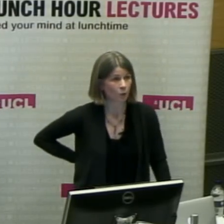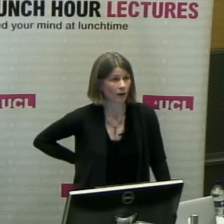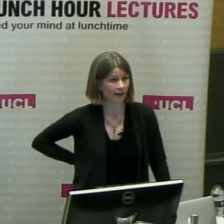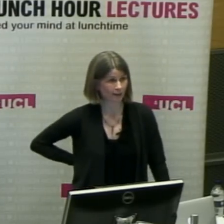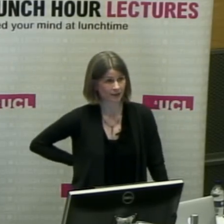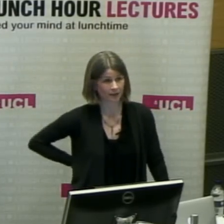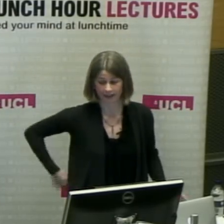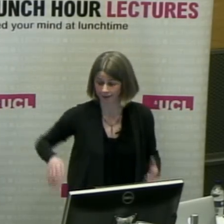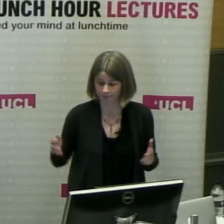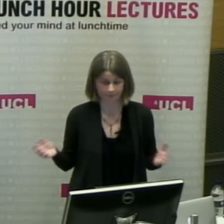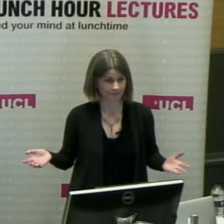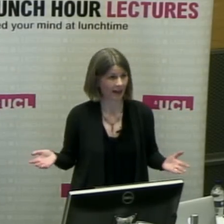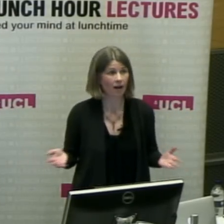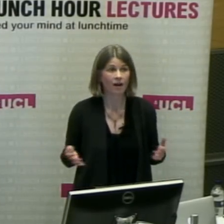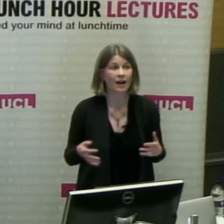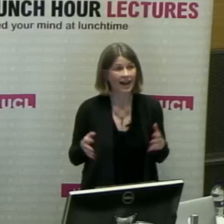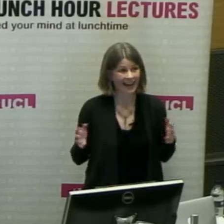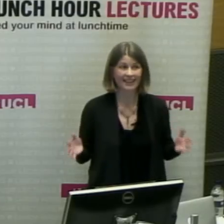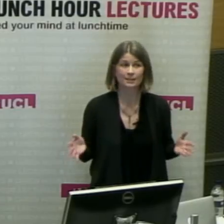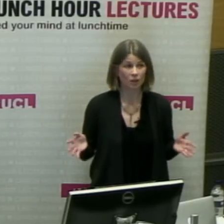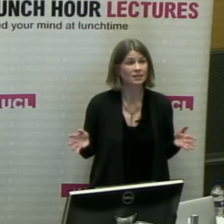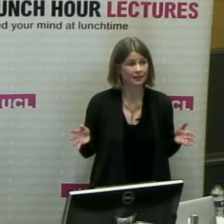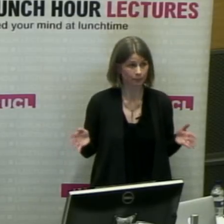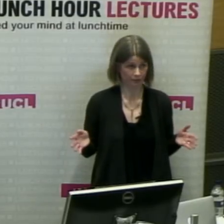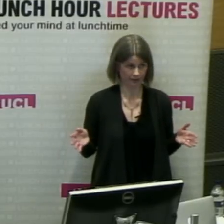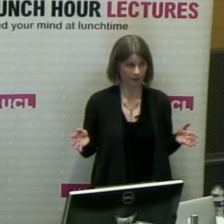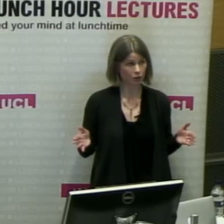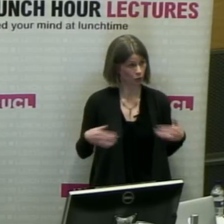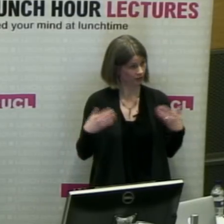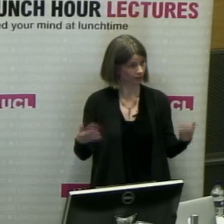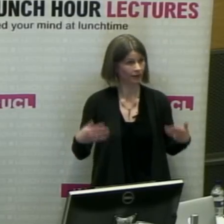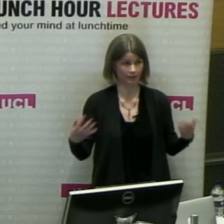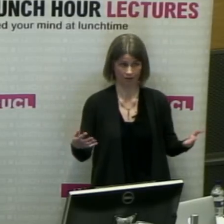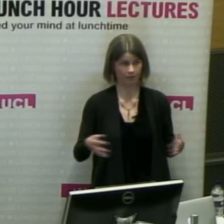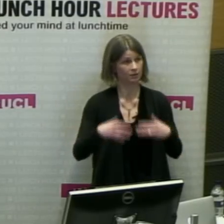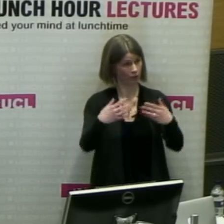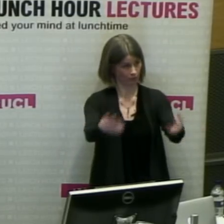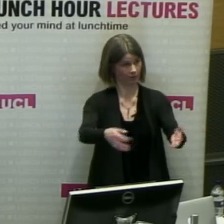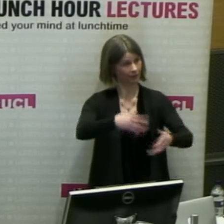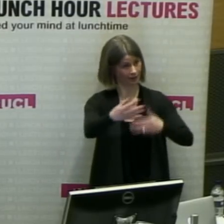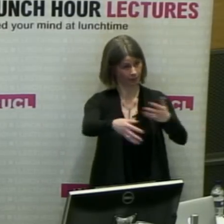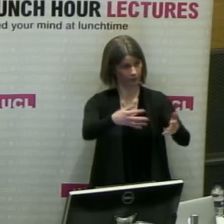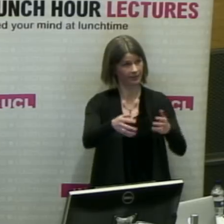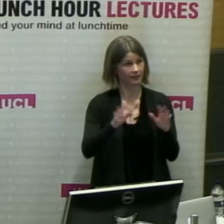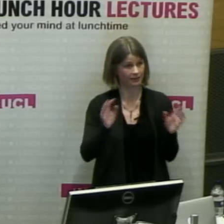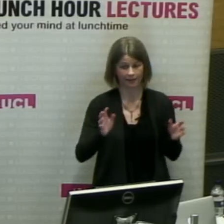where absolutely, there are expert lip-readers who sell their time and collaborate on things